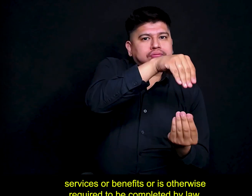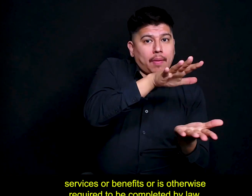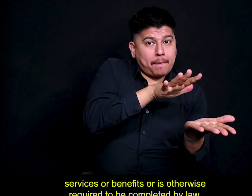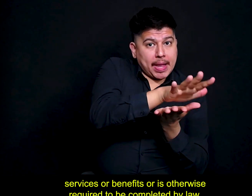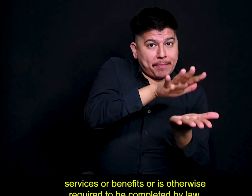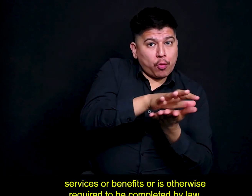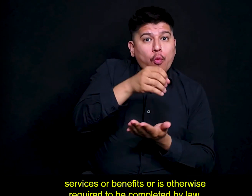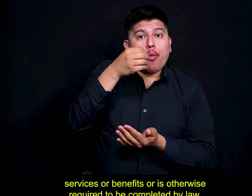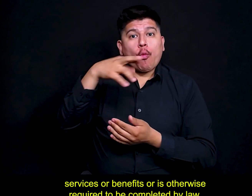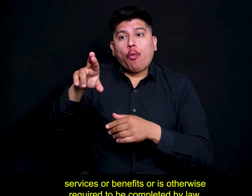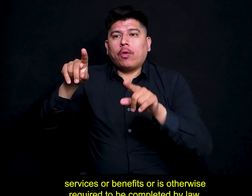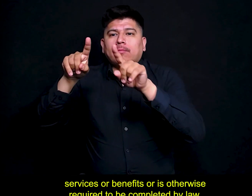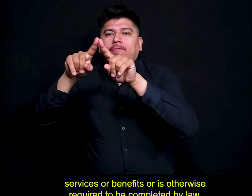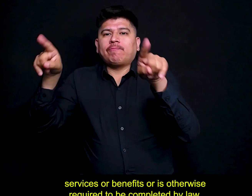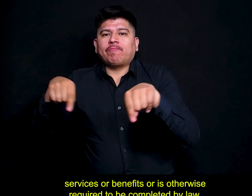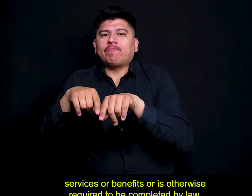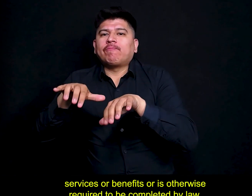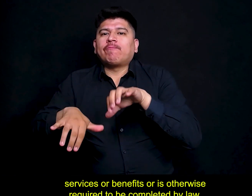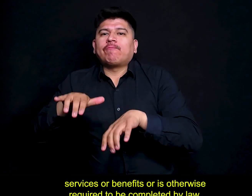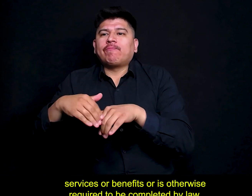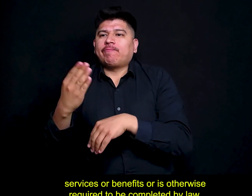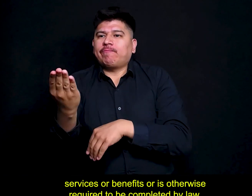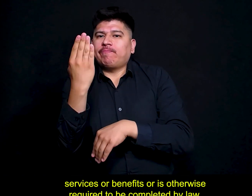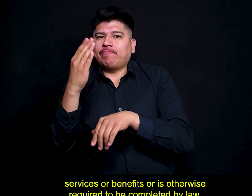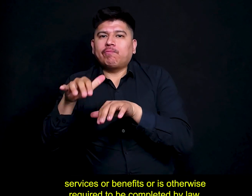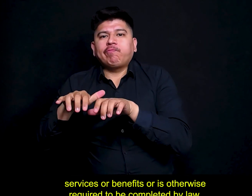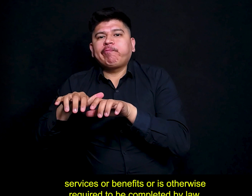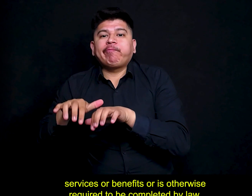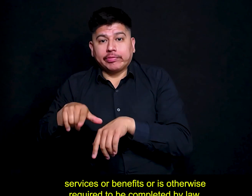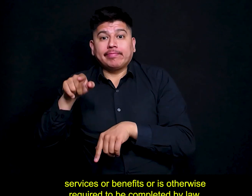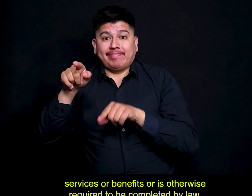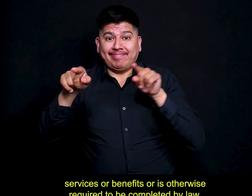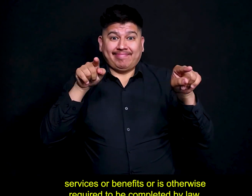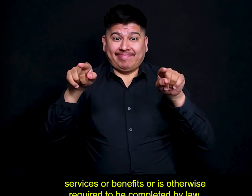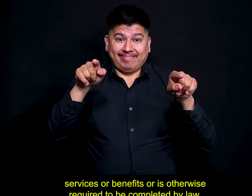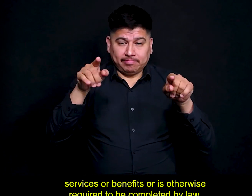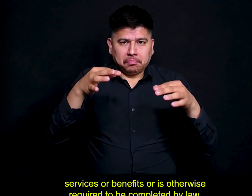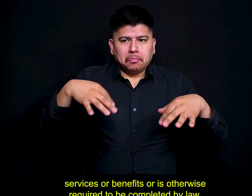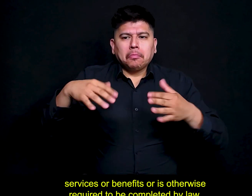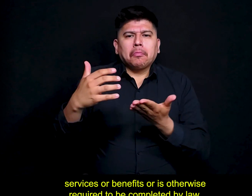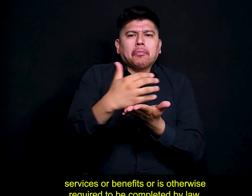services or benefits or is otherwise required to be completed by law.